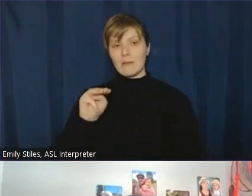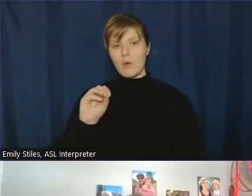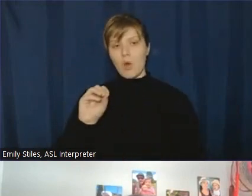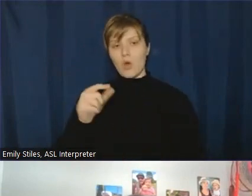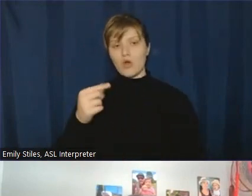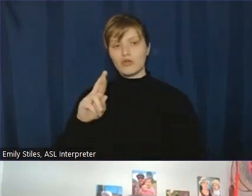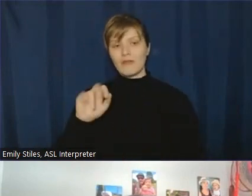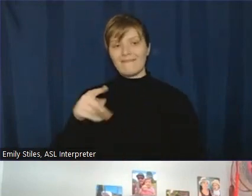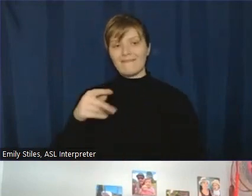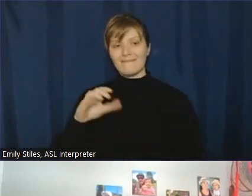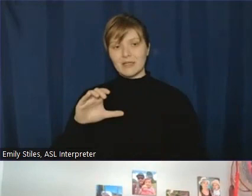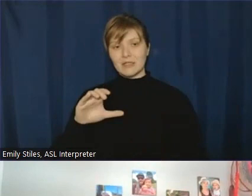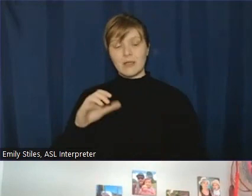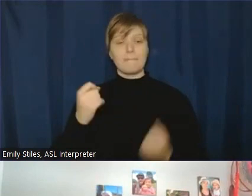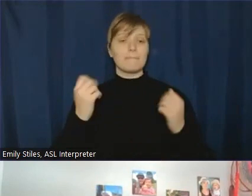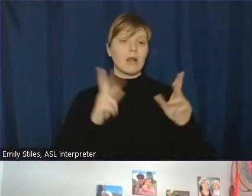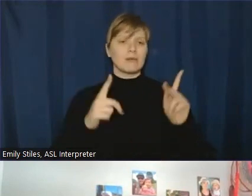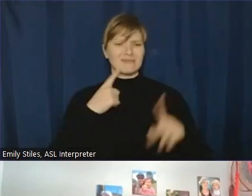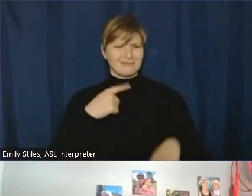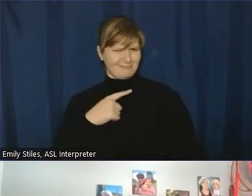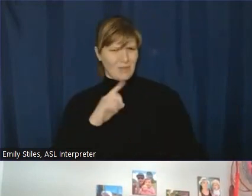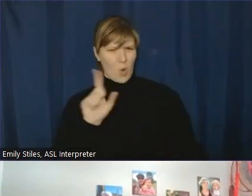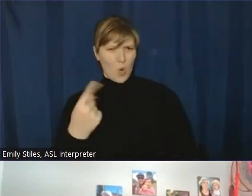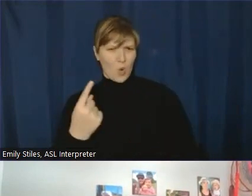people would say that it was only King City, you didn’t deserve it, you’re a rural community.